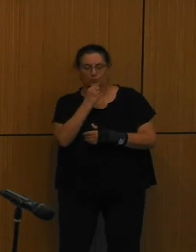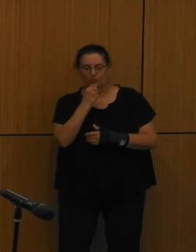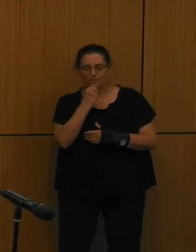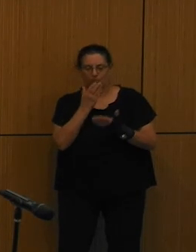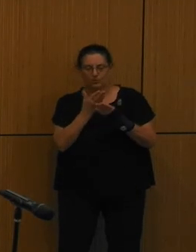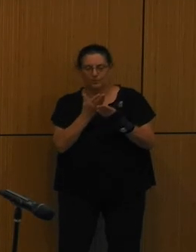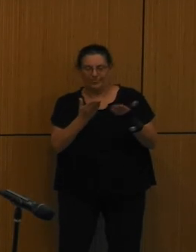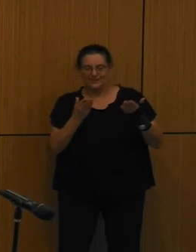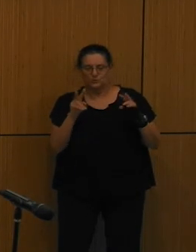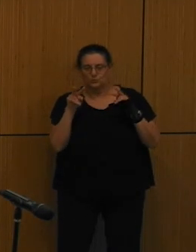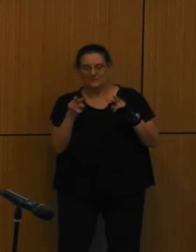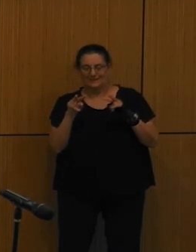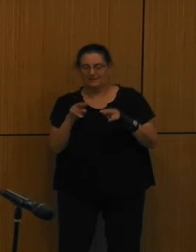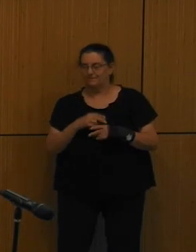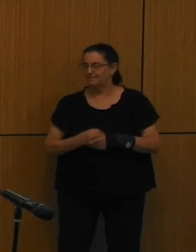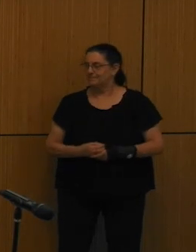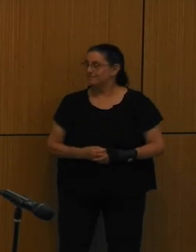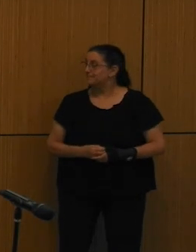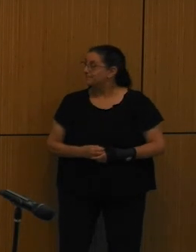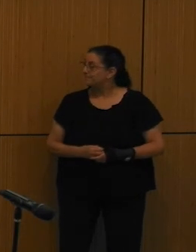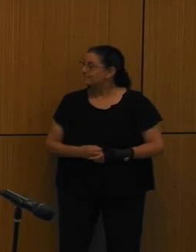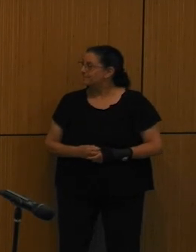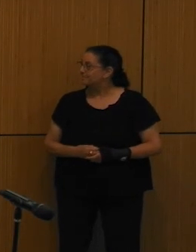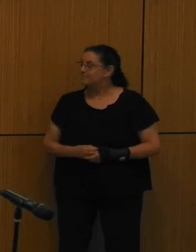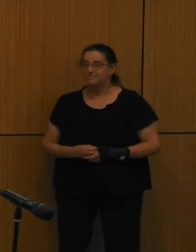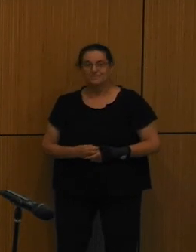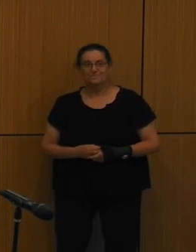Plane and polarized light.